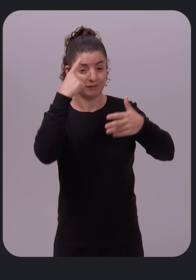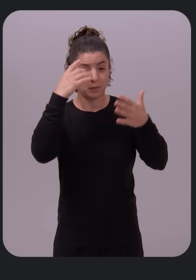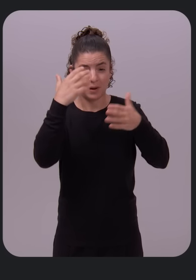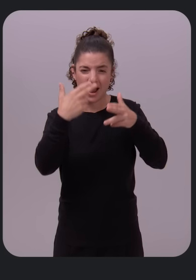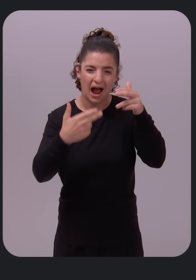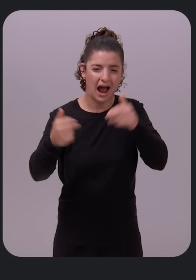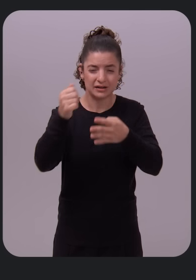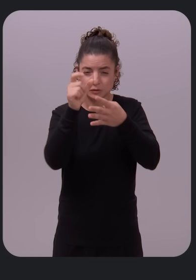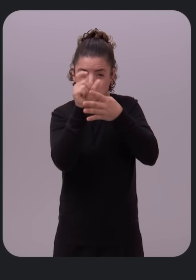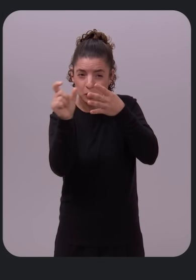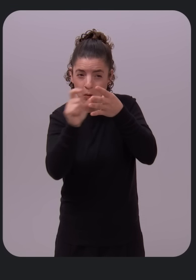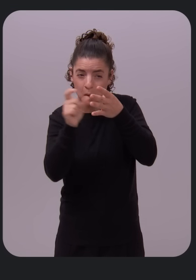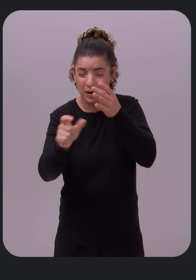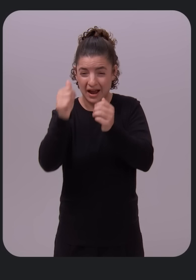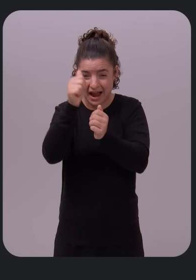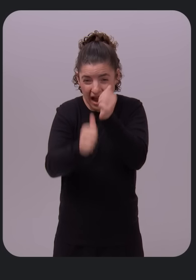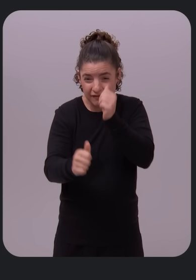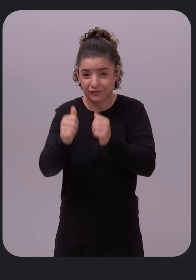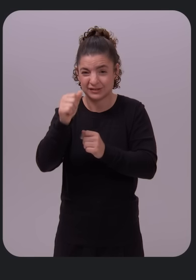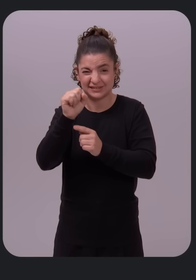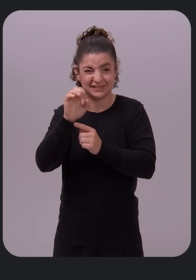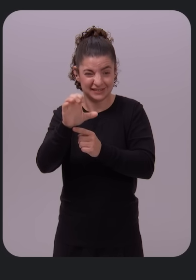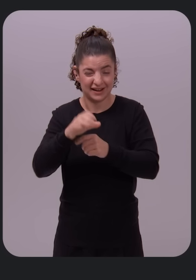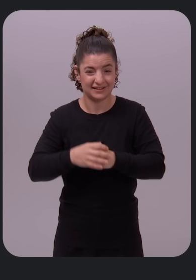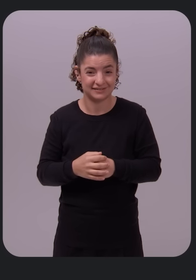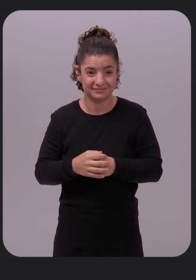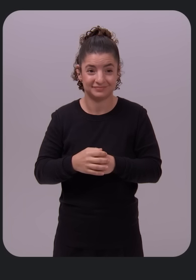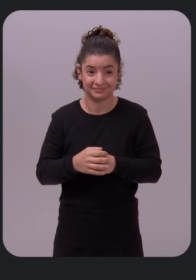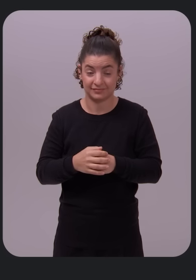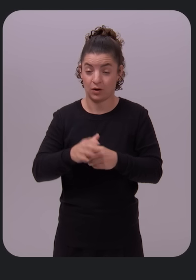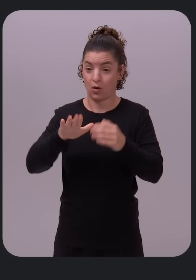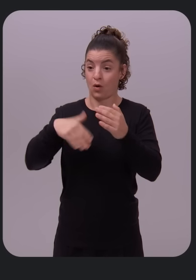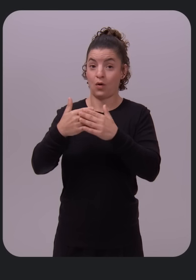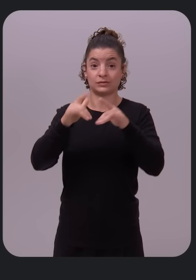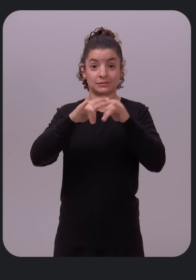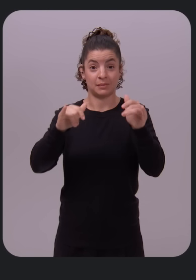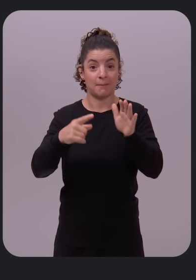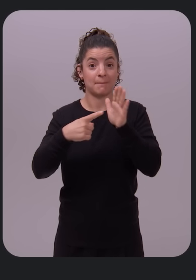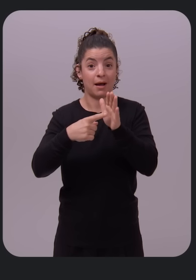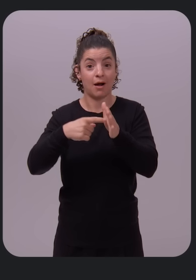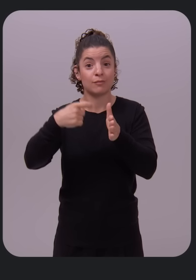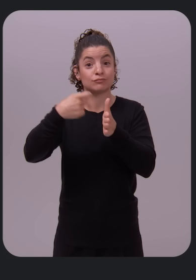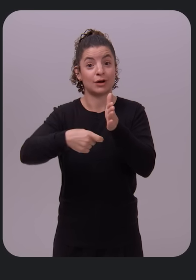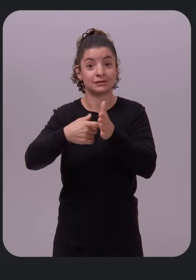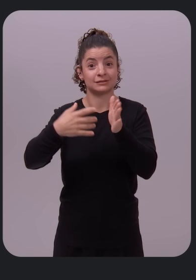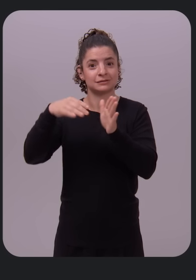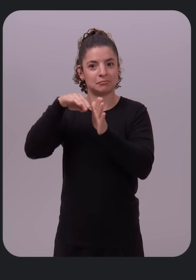generated per second, all while model prices are coming down significantly.